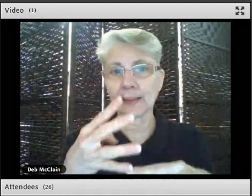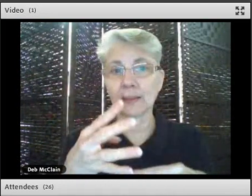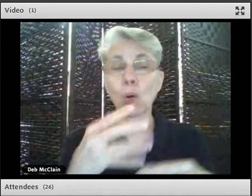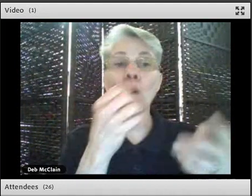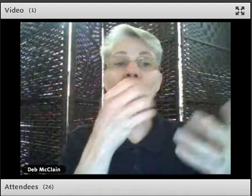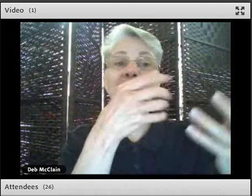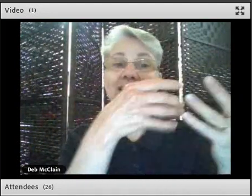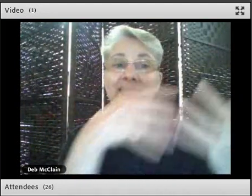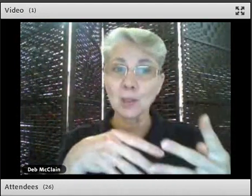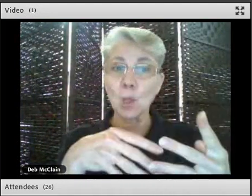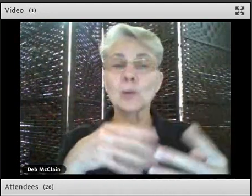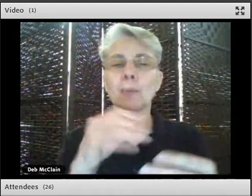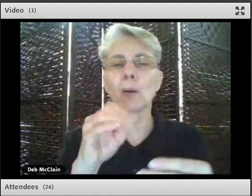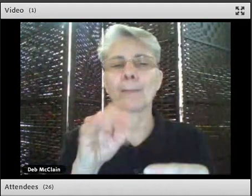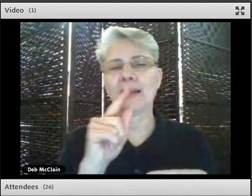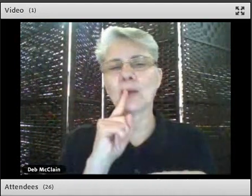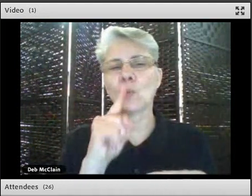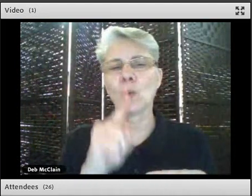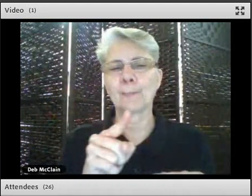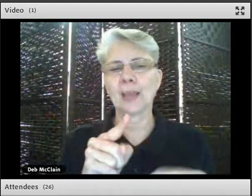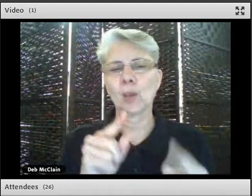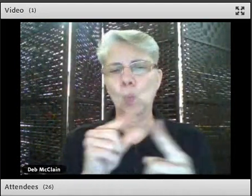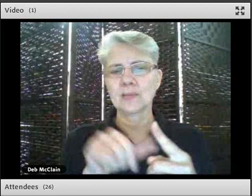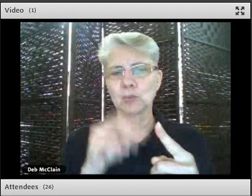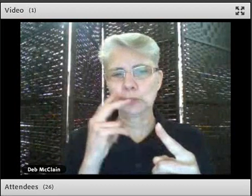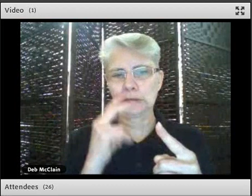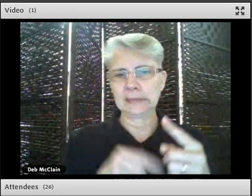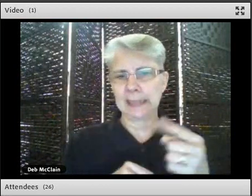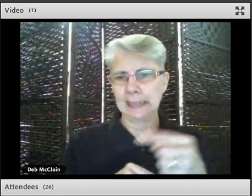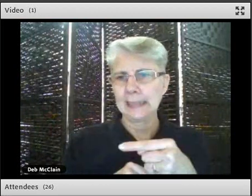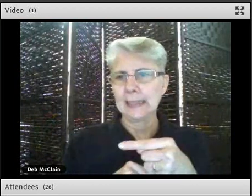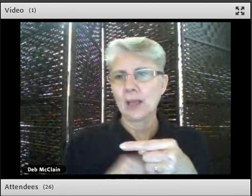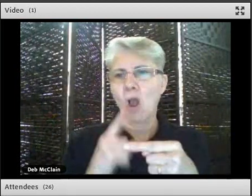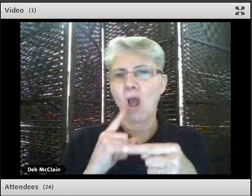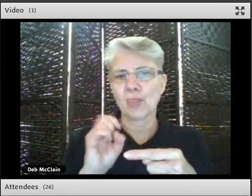as your source of information. For a Playaway, of course,